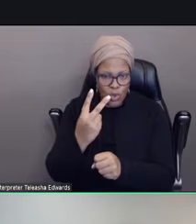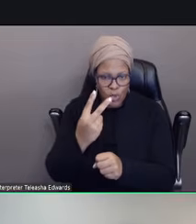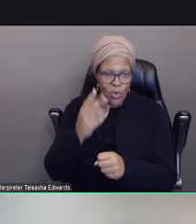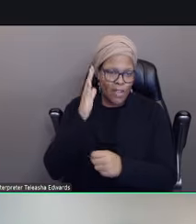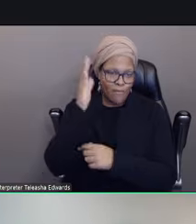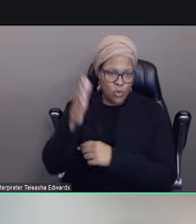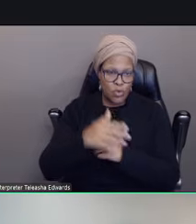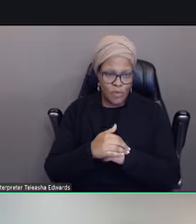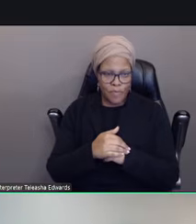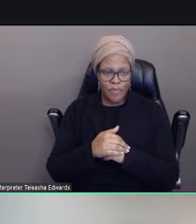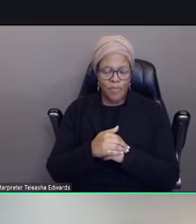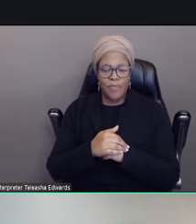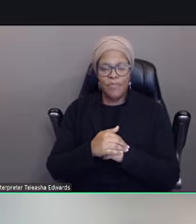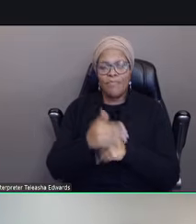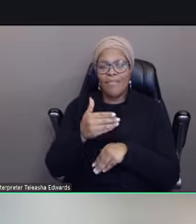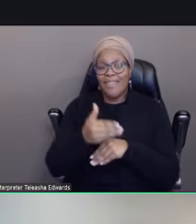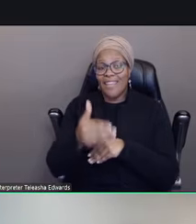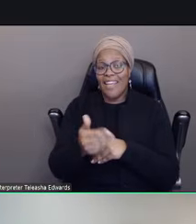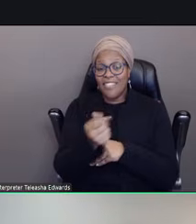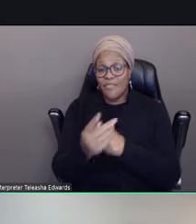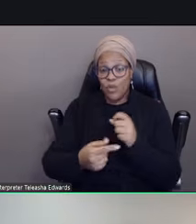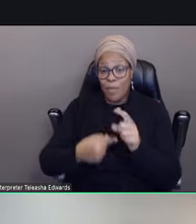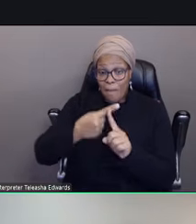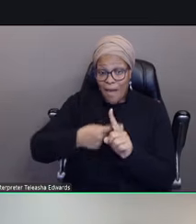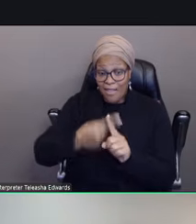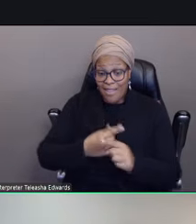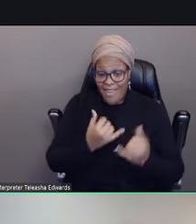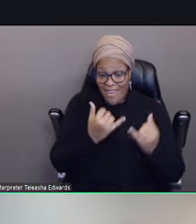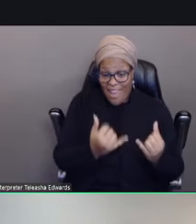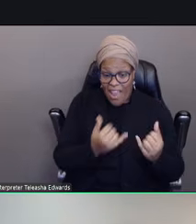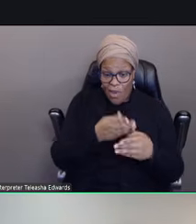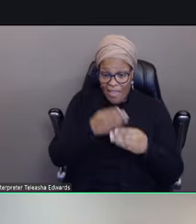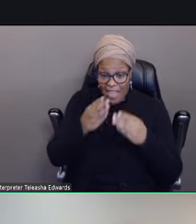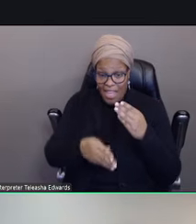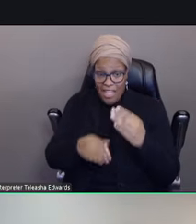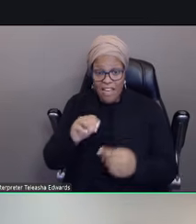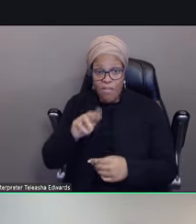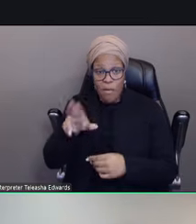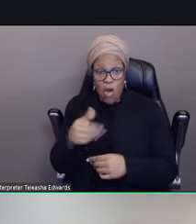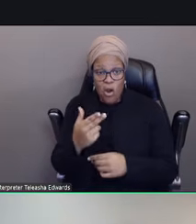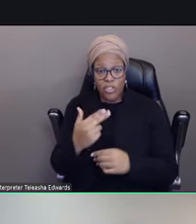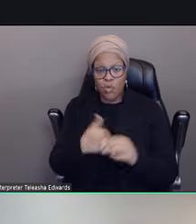couple of months between now and the end of March, we've listed here some key milestones